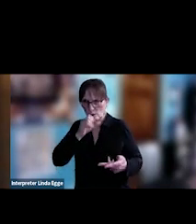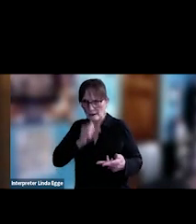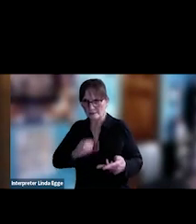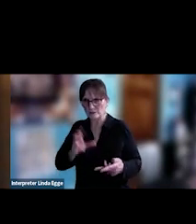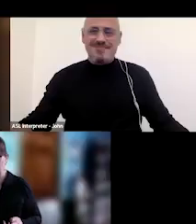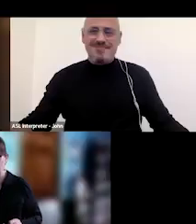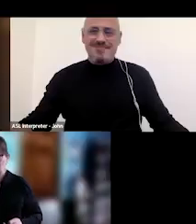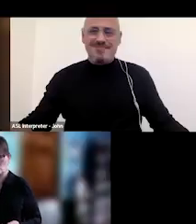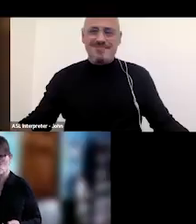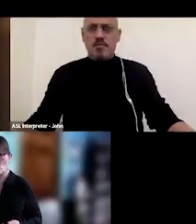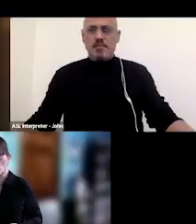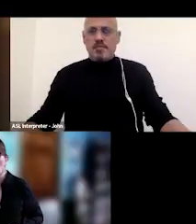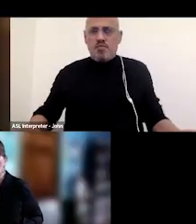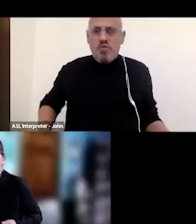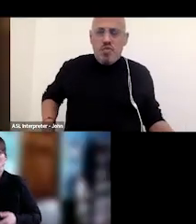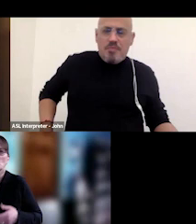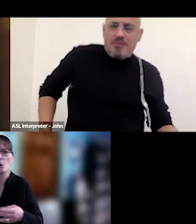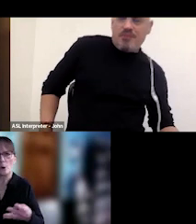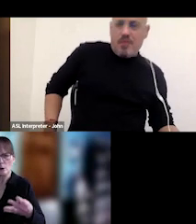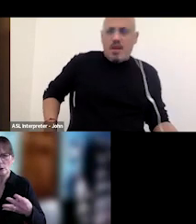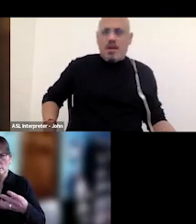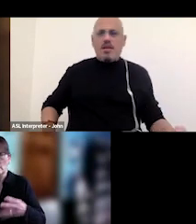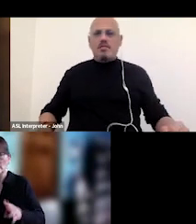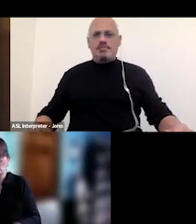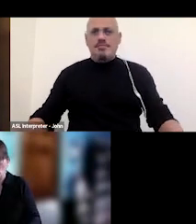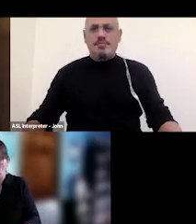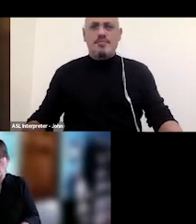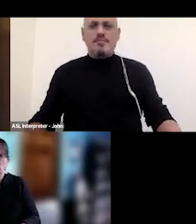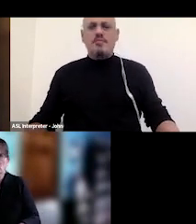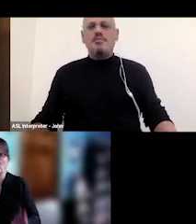or caring for a child who's under 16 or disabled, the child of the worker,